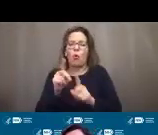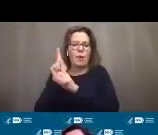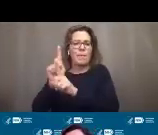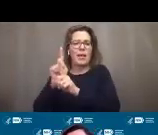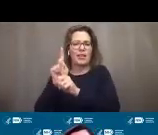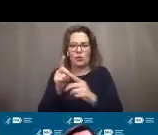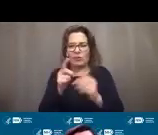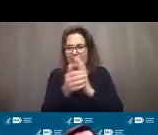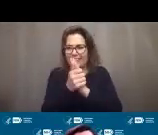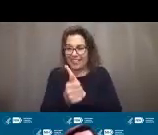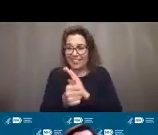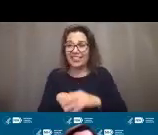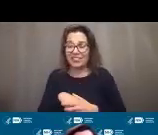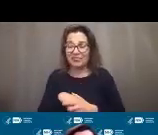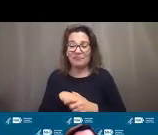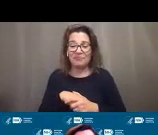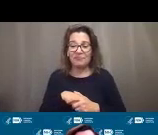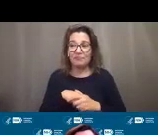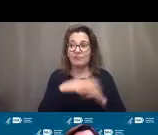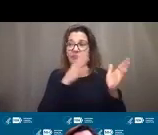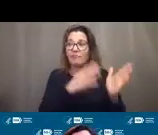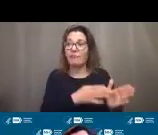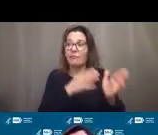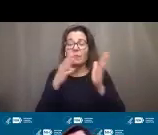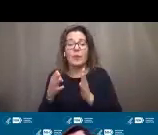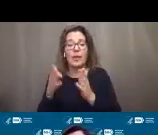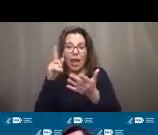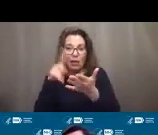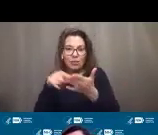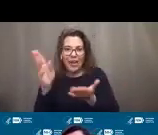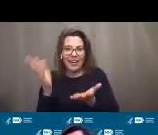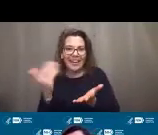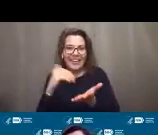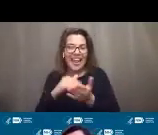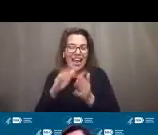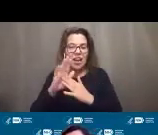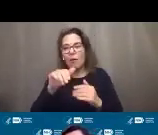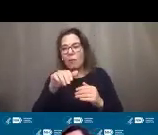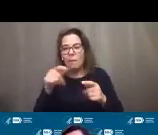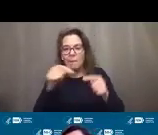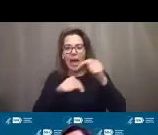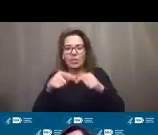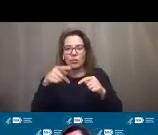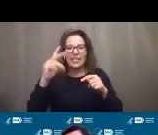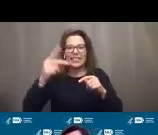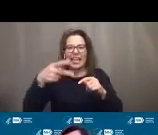Think about how you want to be authentic. Do you want to have some really positive energy?